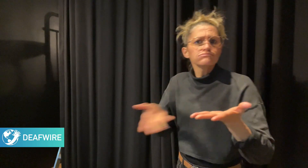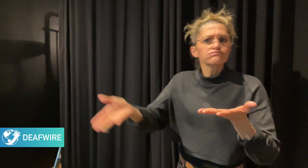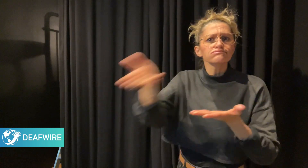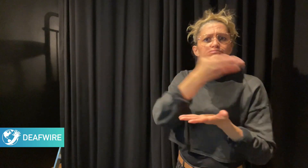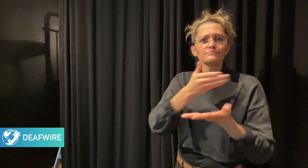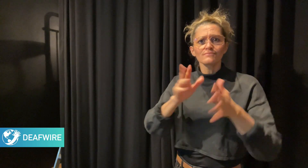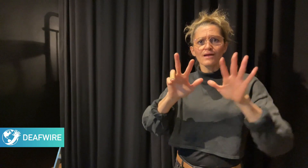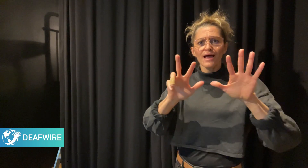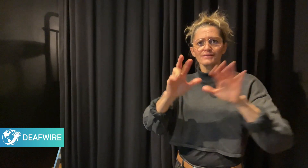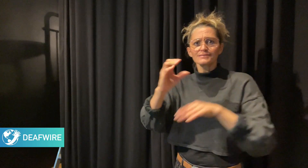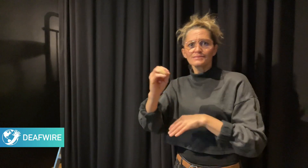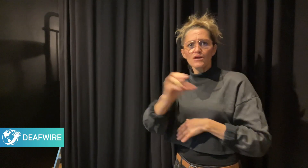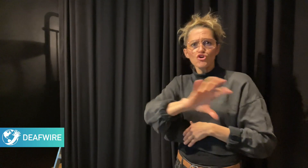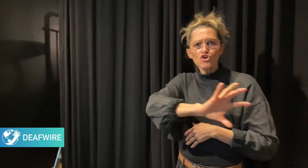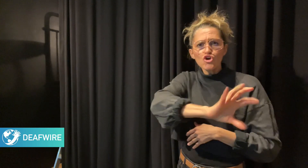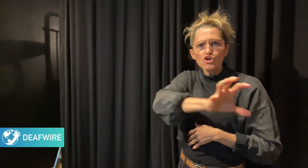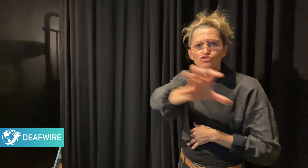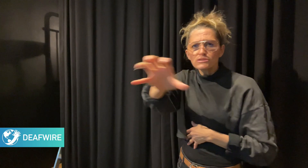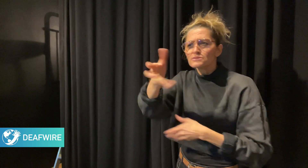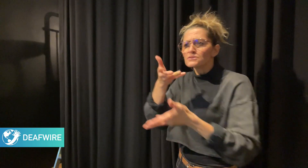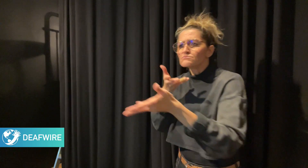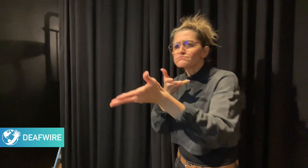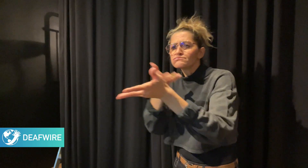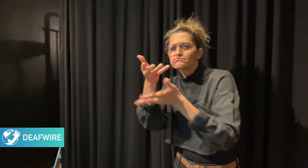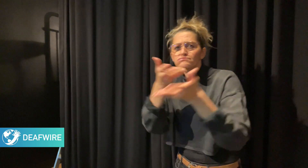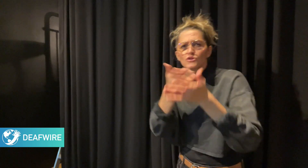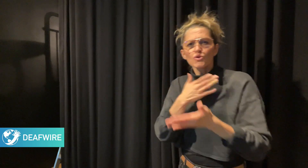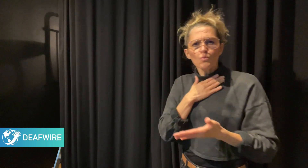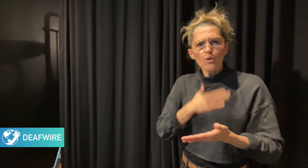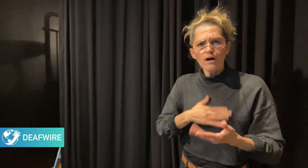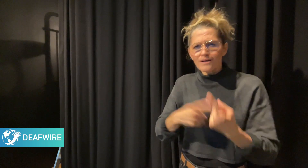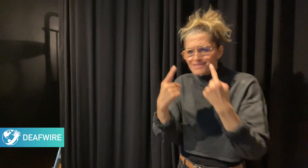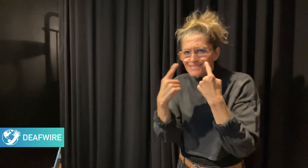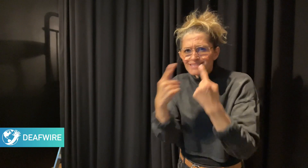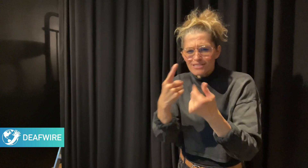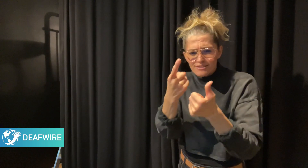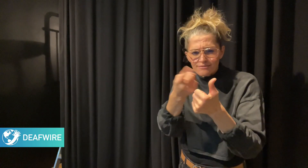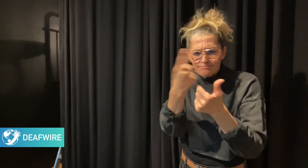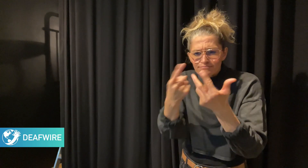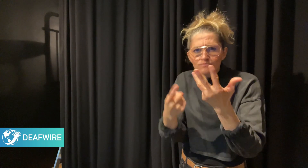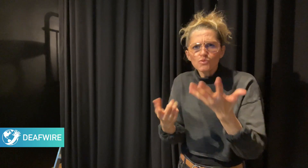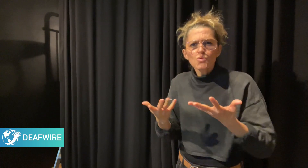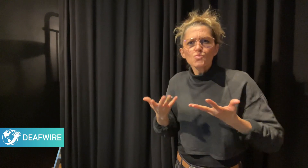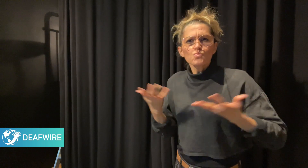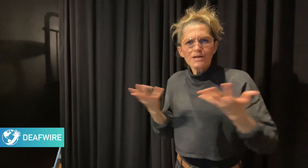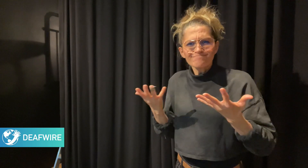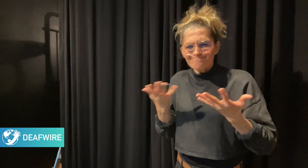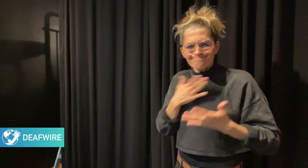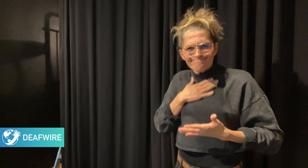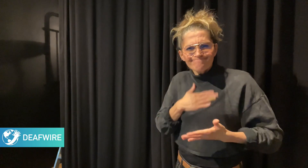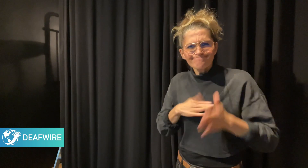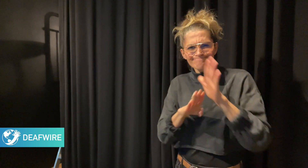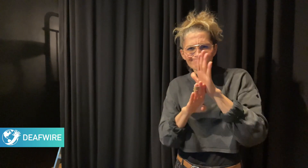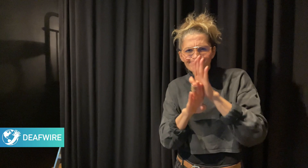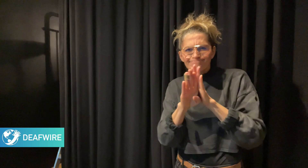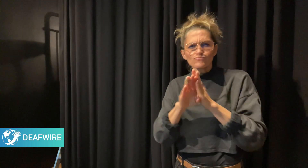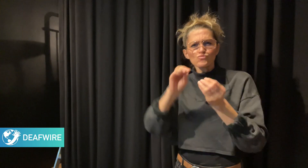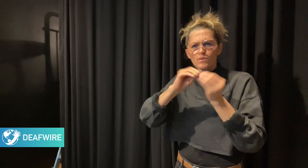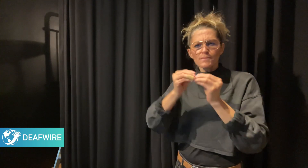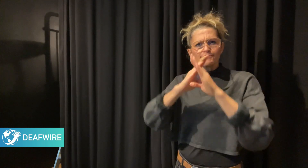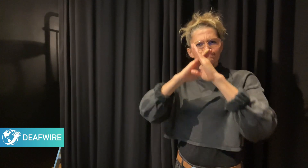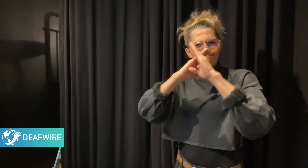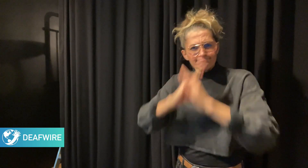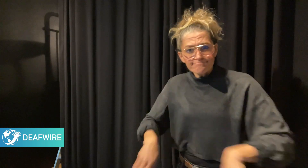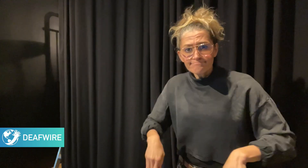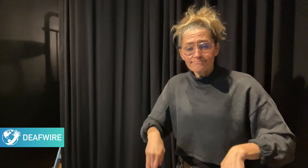with 80 countries to identify areas of improvement.